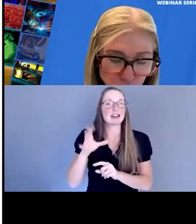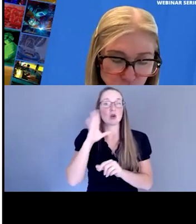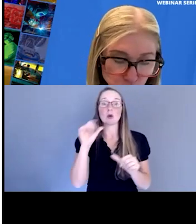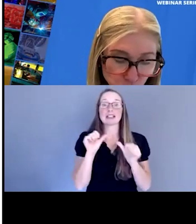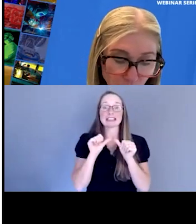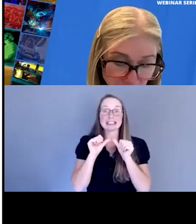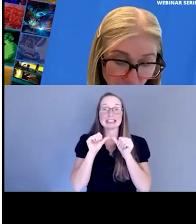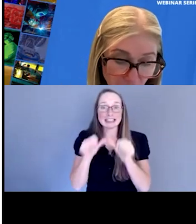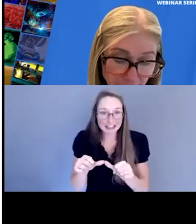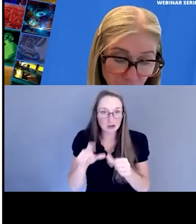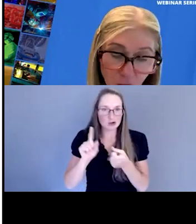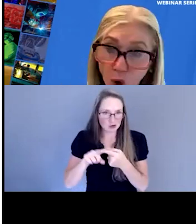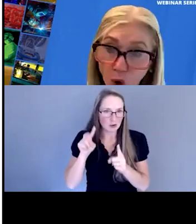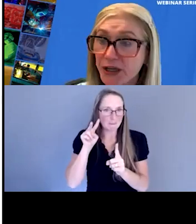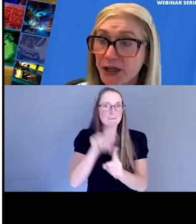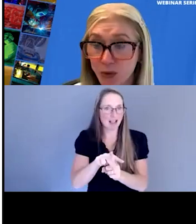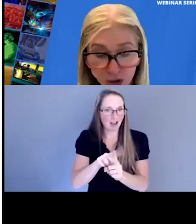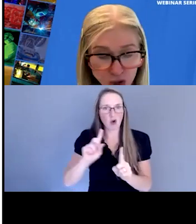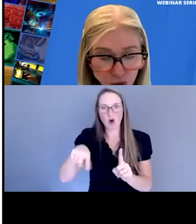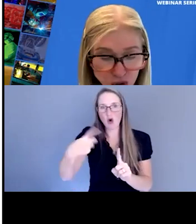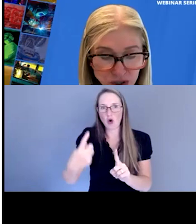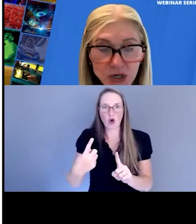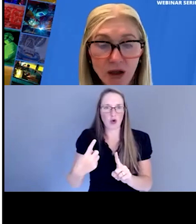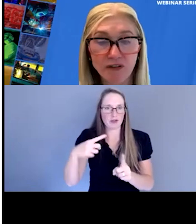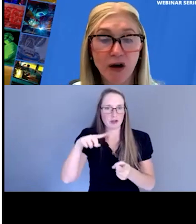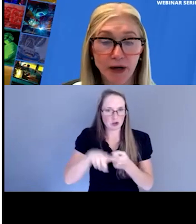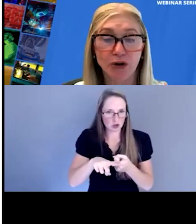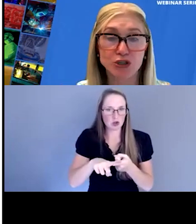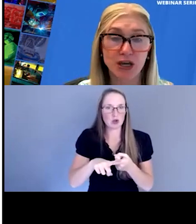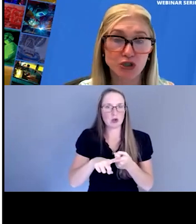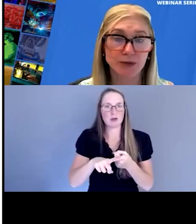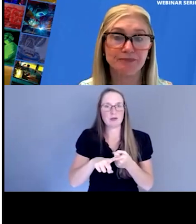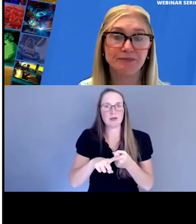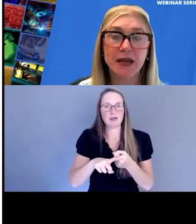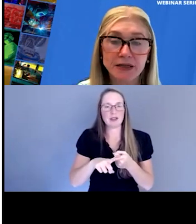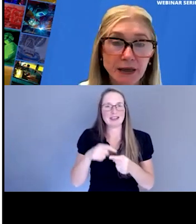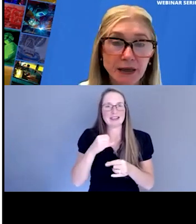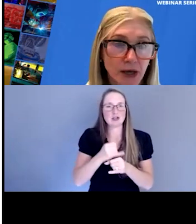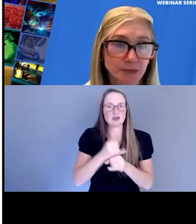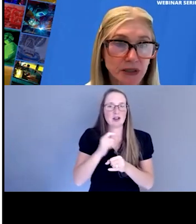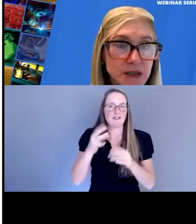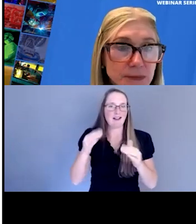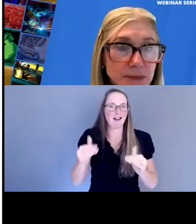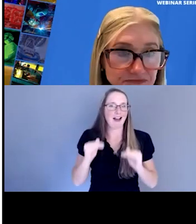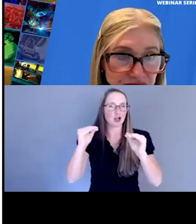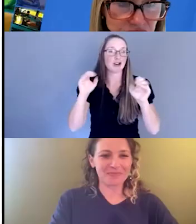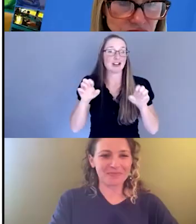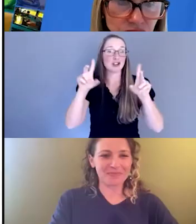to apply only to institutions of higher education. Next slide, please.